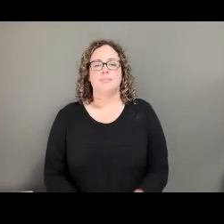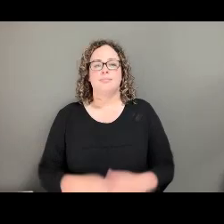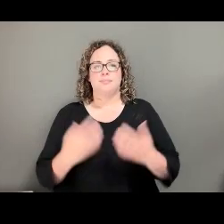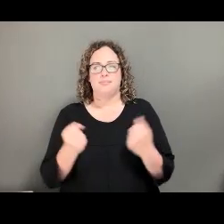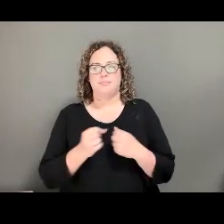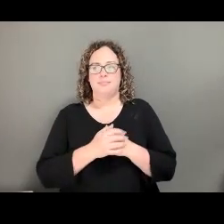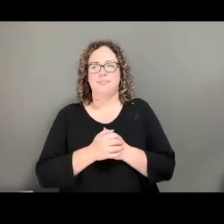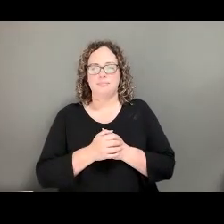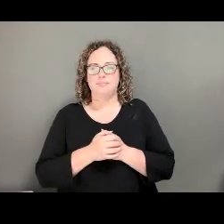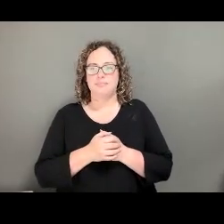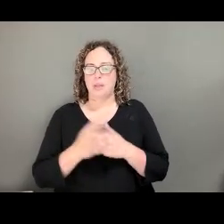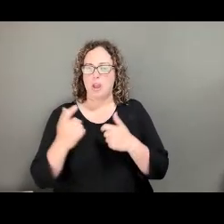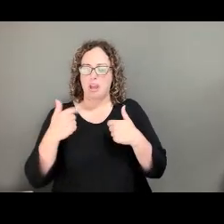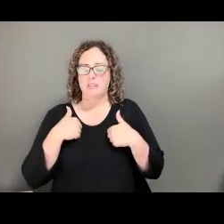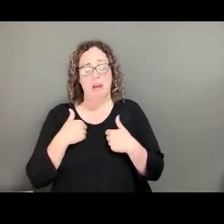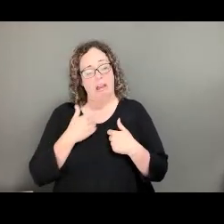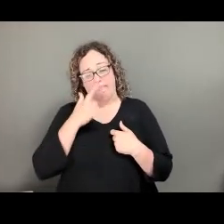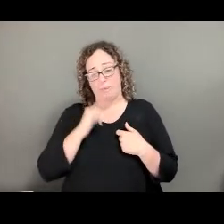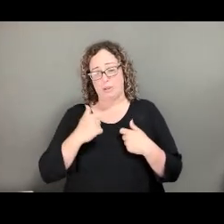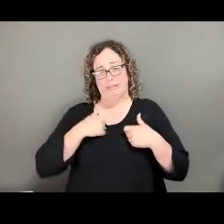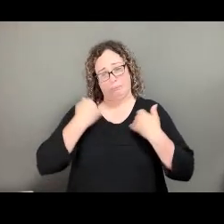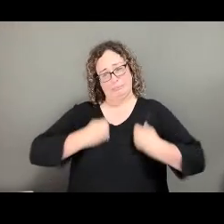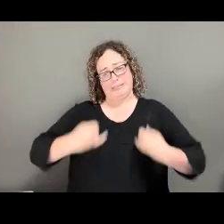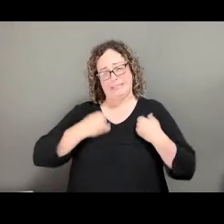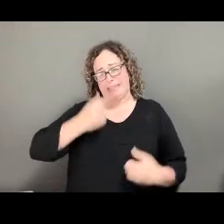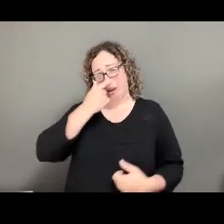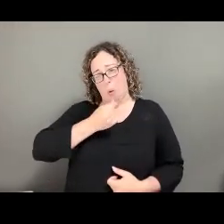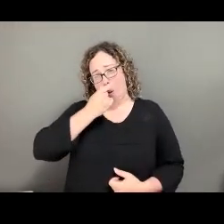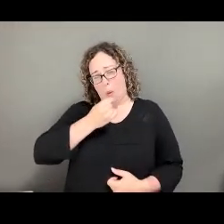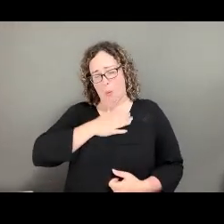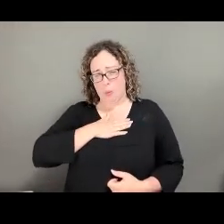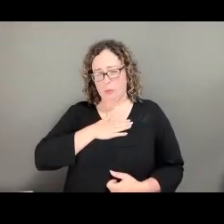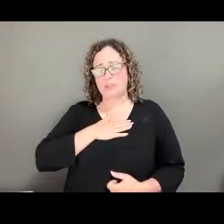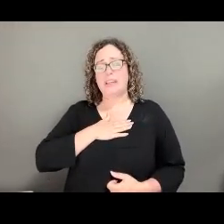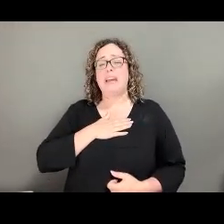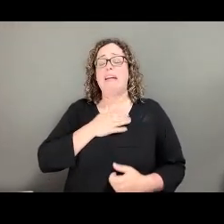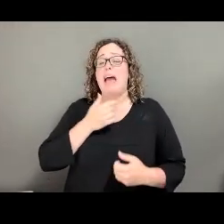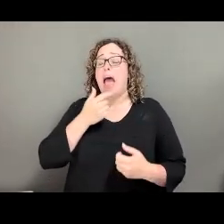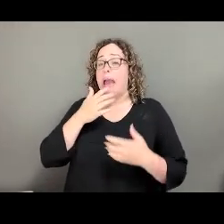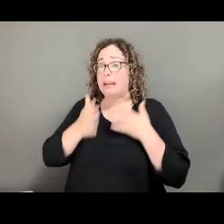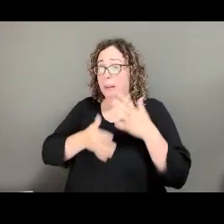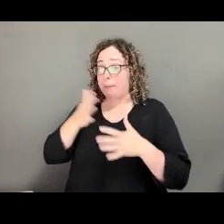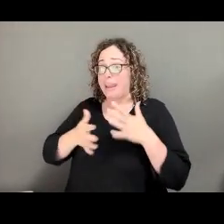I come with a cold. And the cold medication means that I haven't had my ADHD medication,